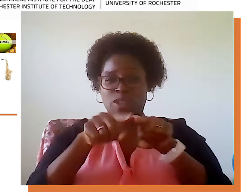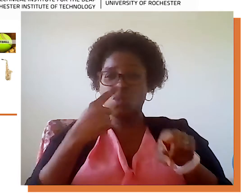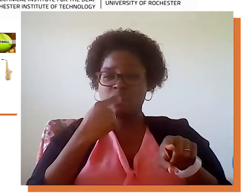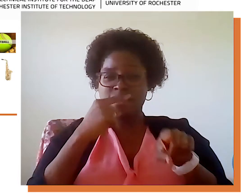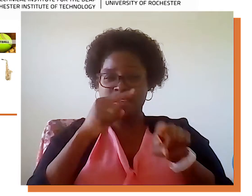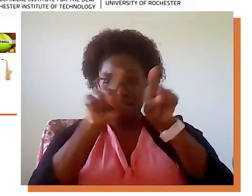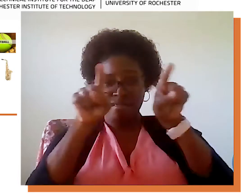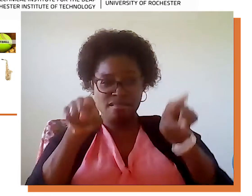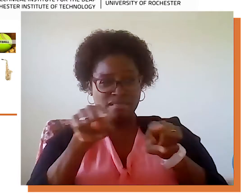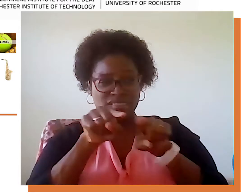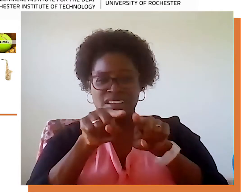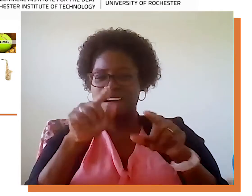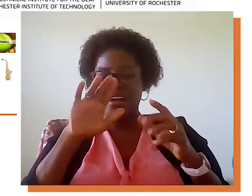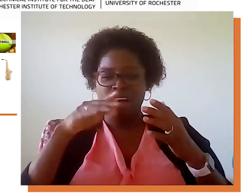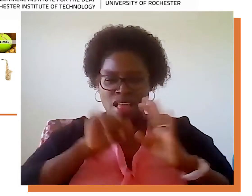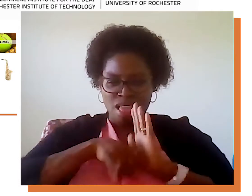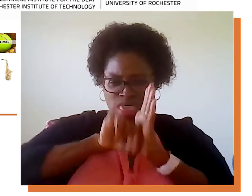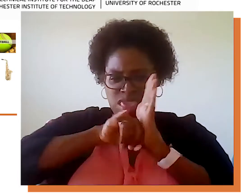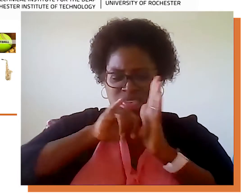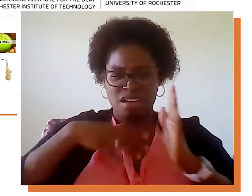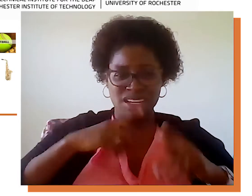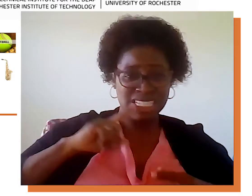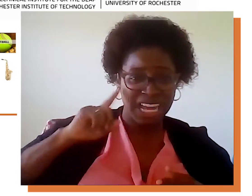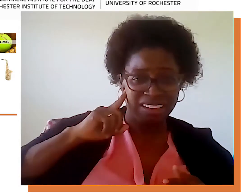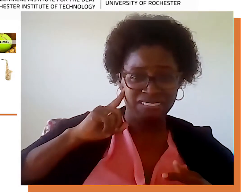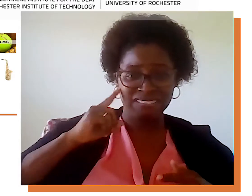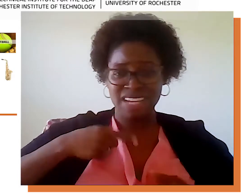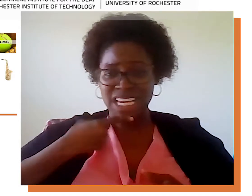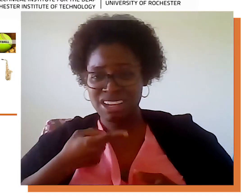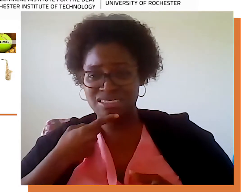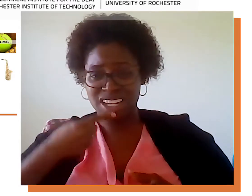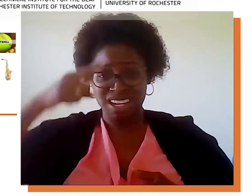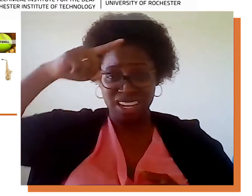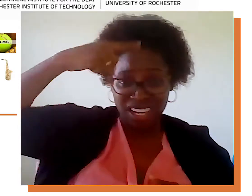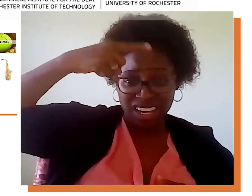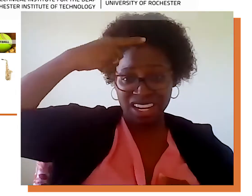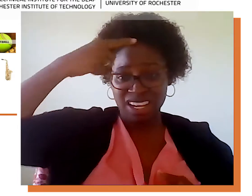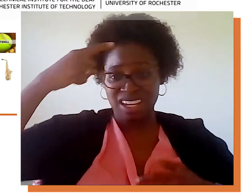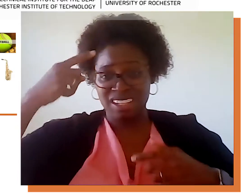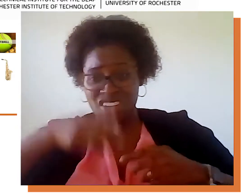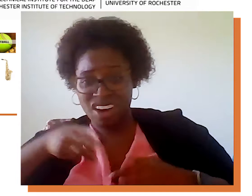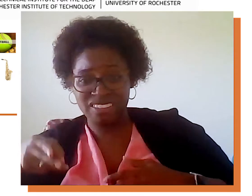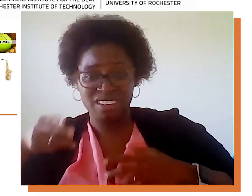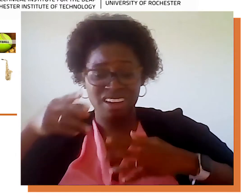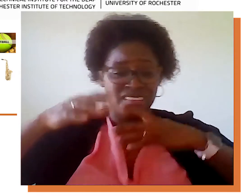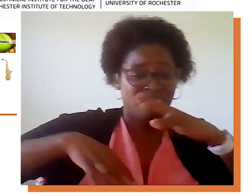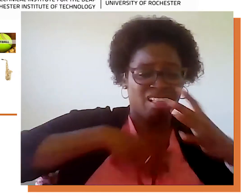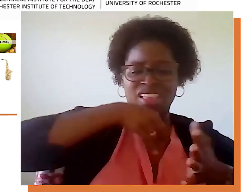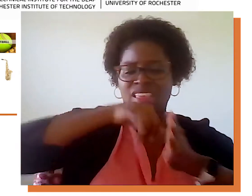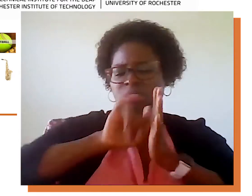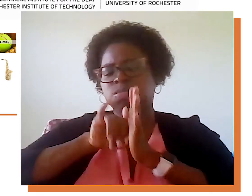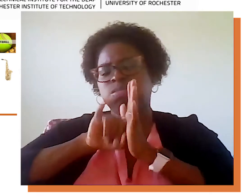I struggled with my identity. Was I culturally deaf? Was I hard-of-hearing? Was I someone who was functionally hearing